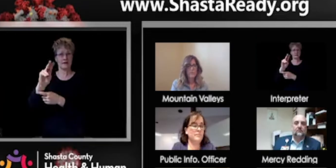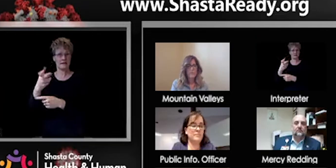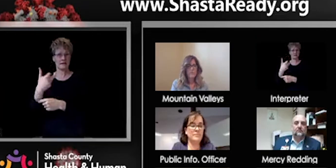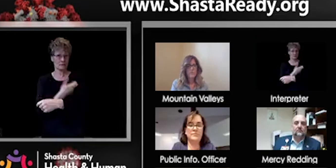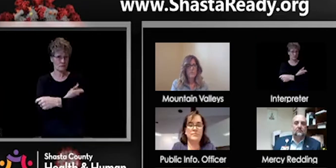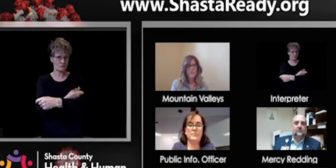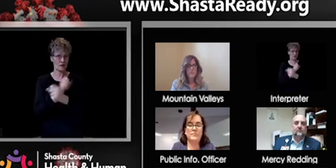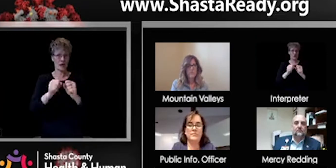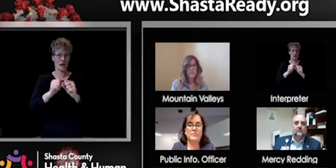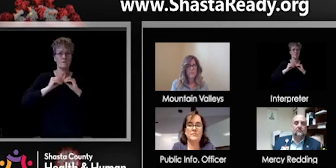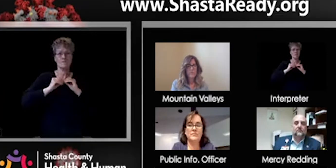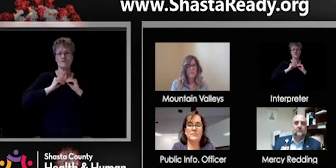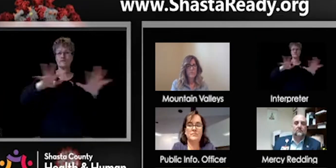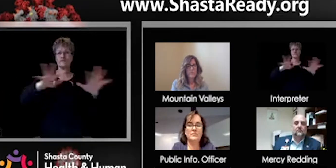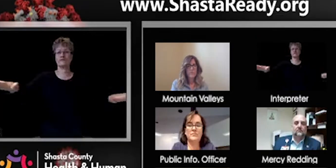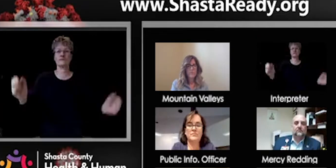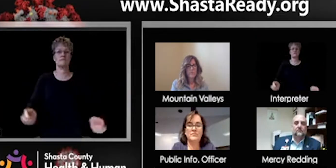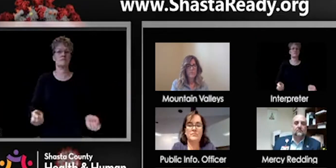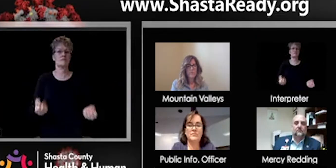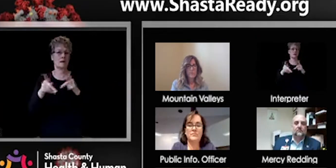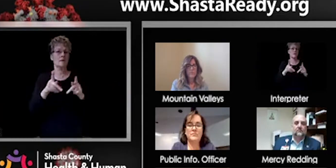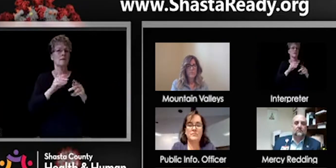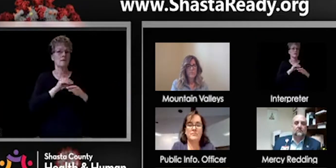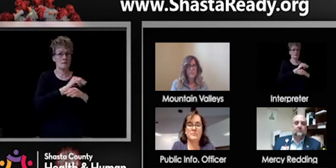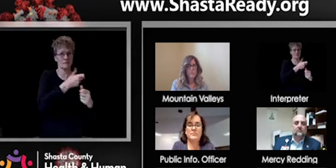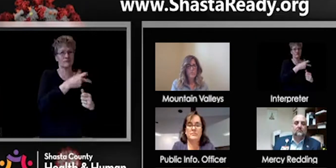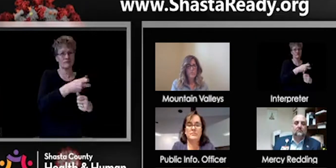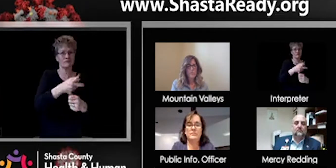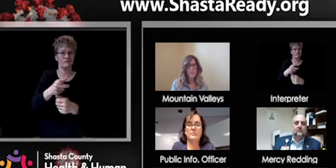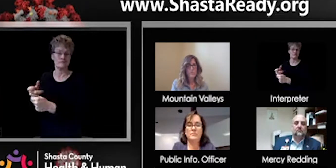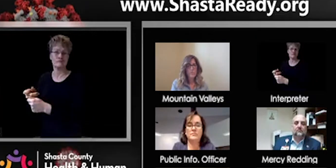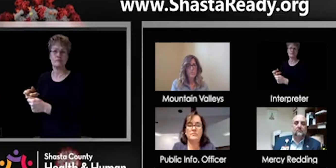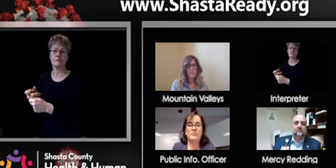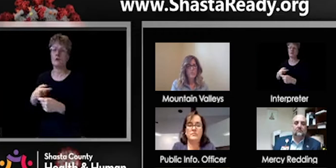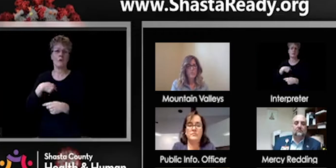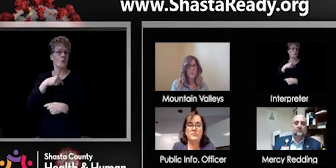infection. So, right now we don’t have adequate community immunity to protect ourselves. It’s